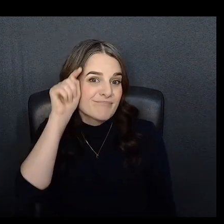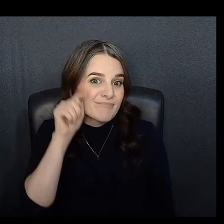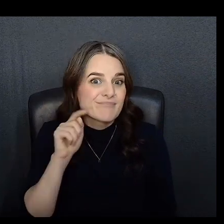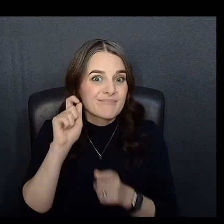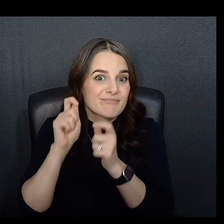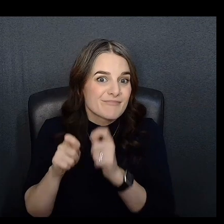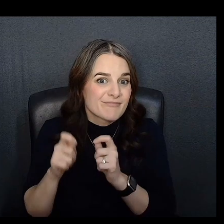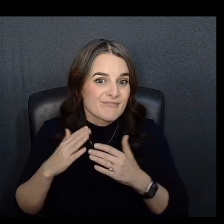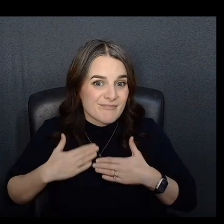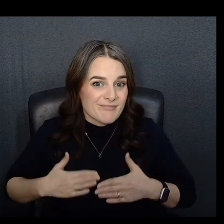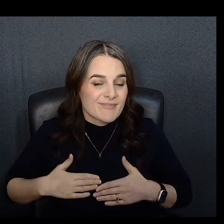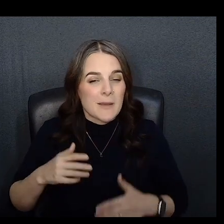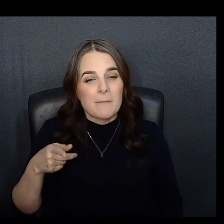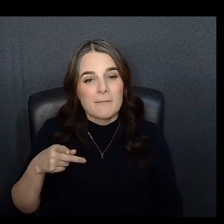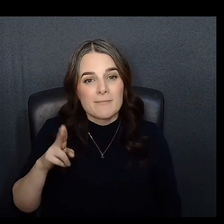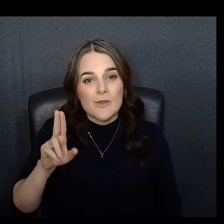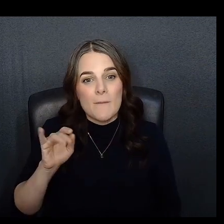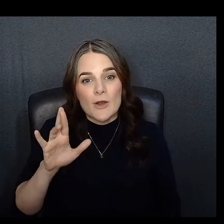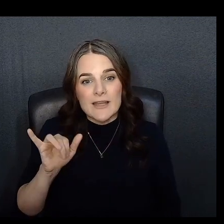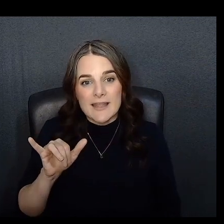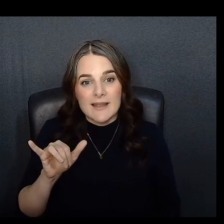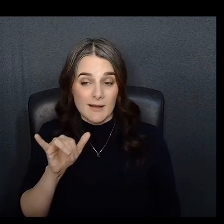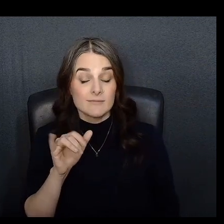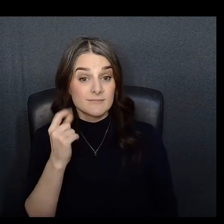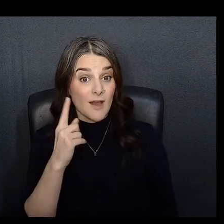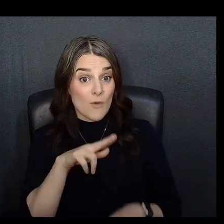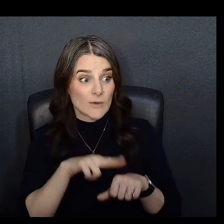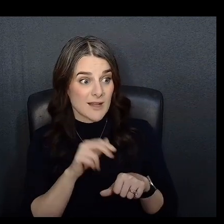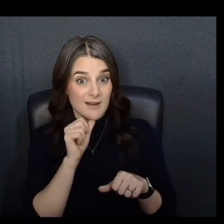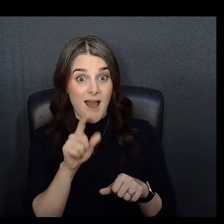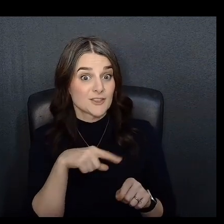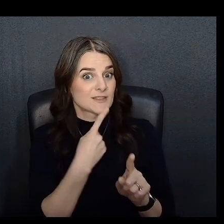And of course, these words aren't just limited to people actively going through puberty.